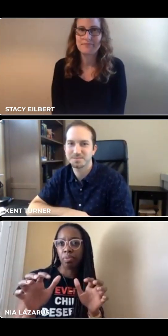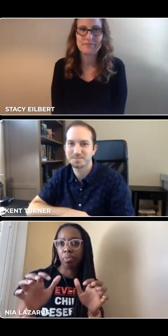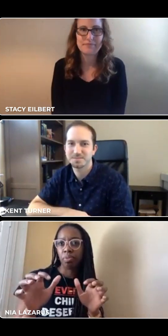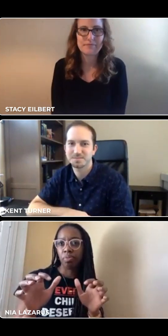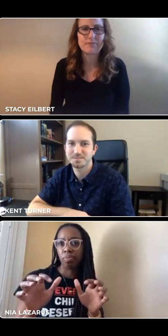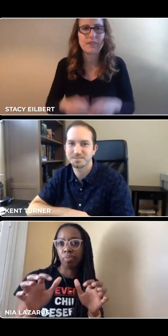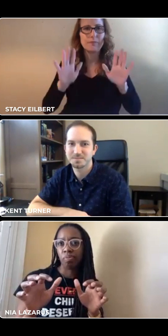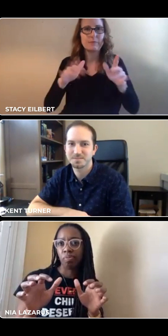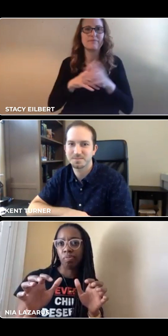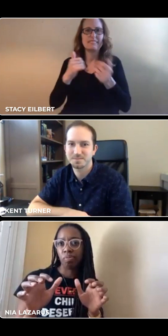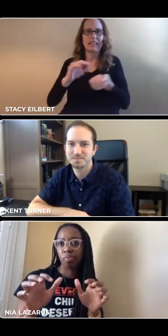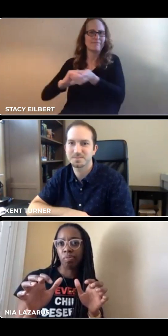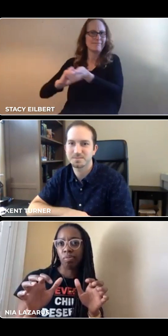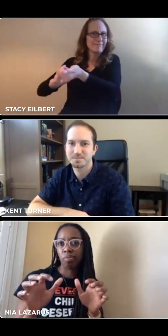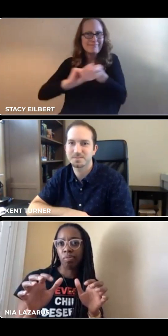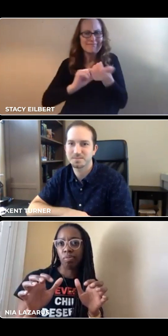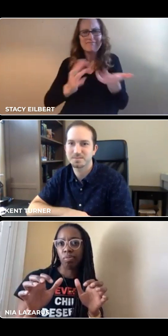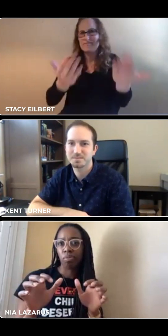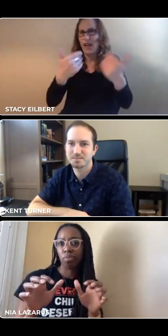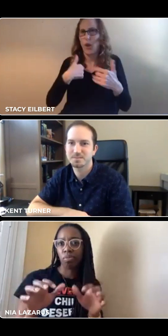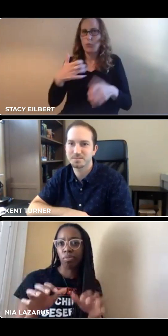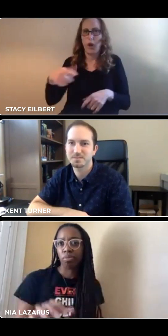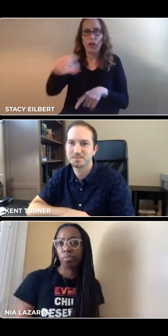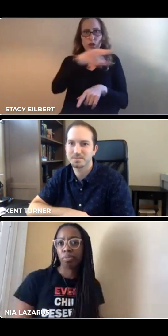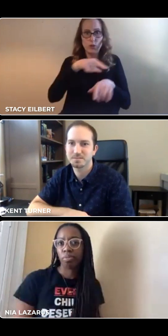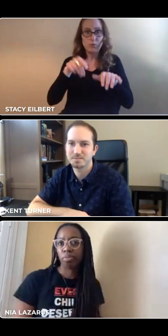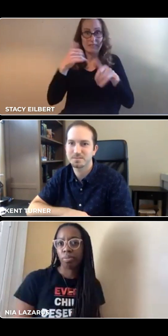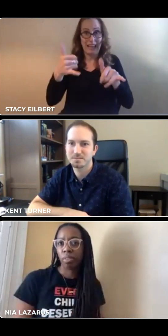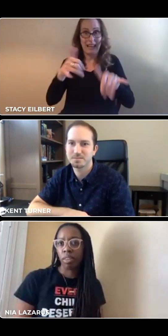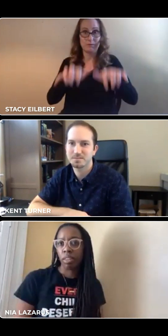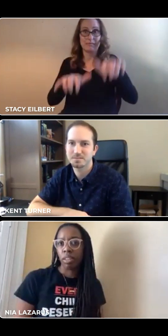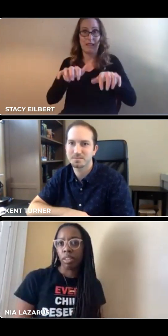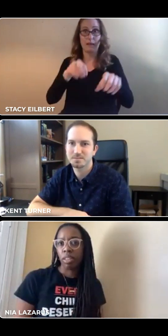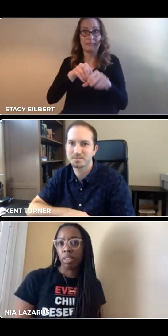I'm getting some choppiness.